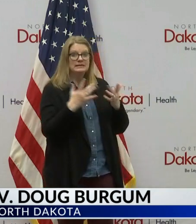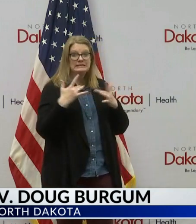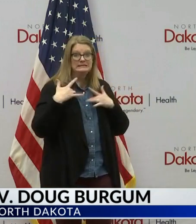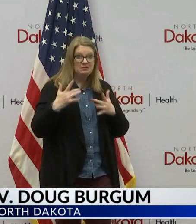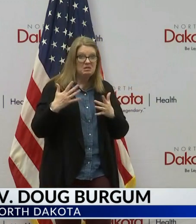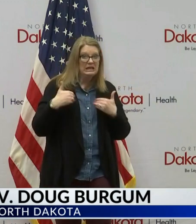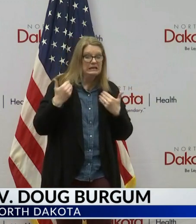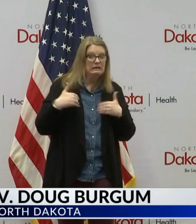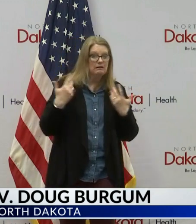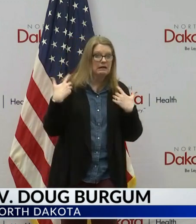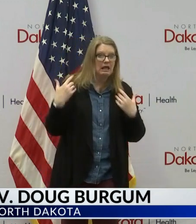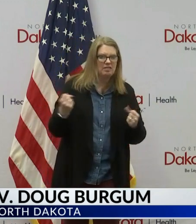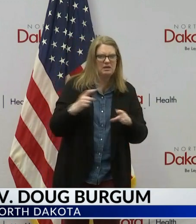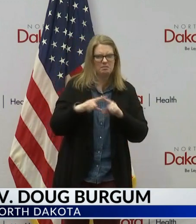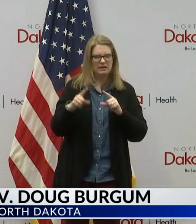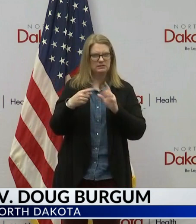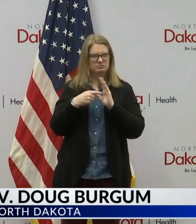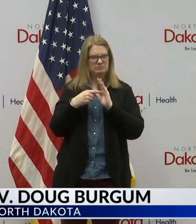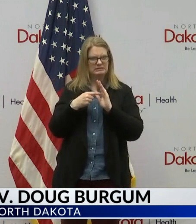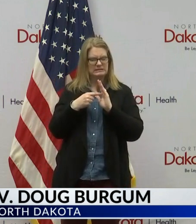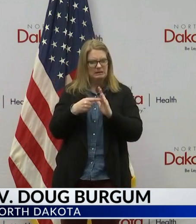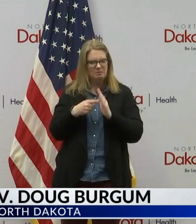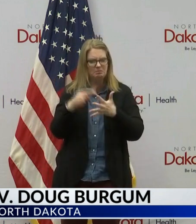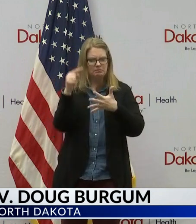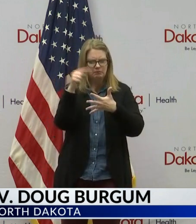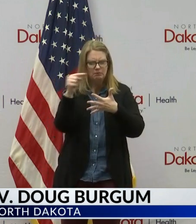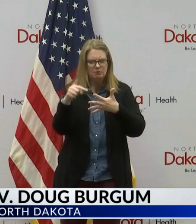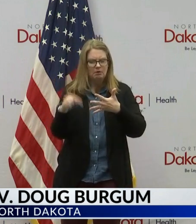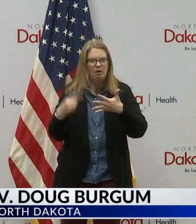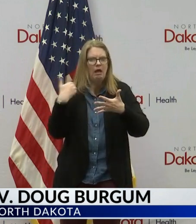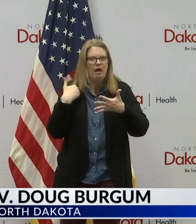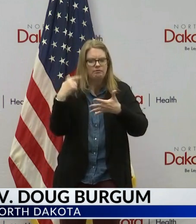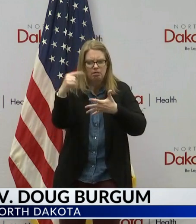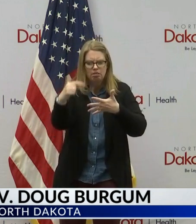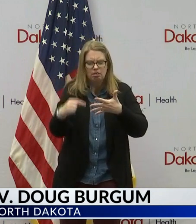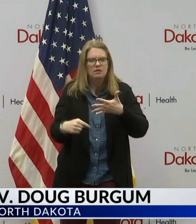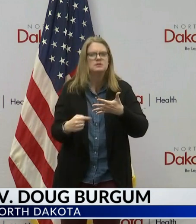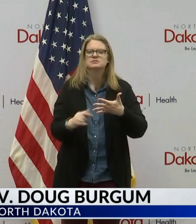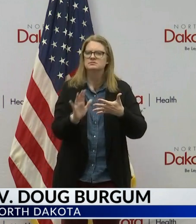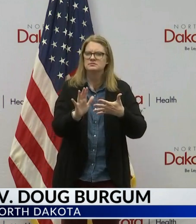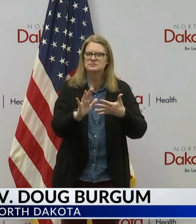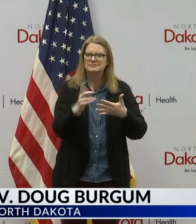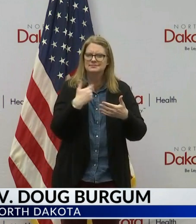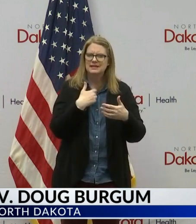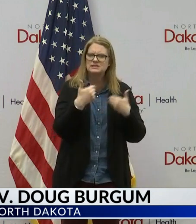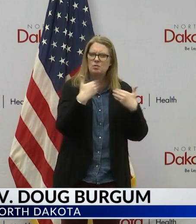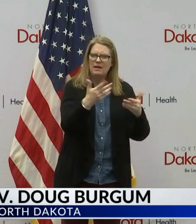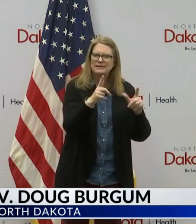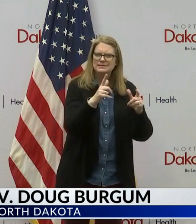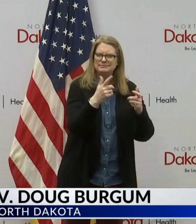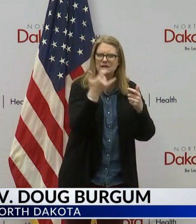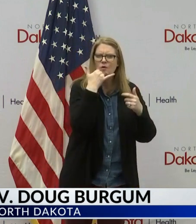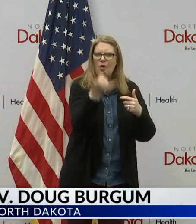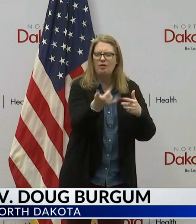WHETHER YOU ARE ELDERLY OR UNDERLYING HEALTH CONDITIONS. OREGON IF YOU ARE NORMALLY